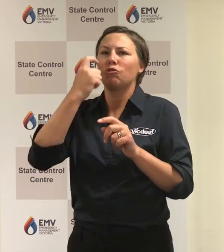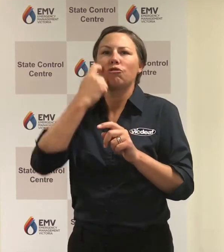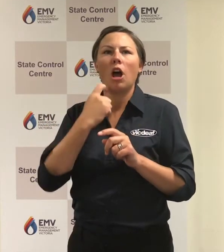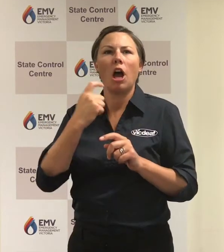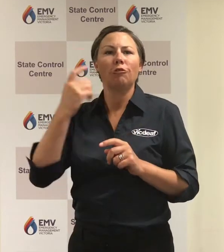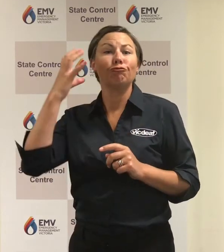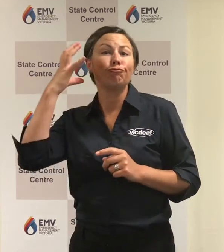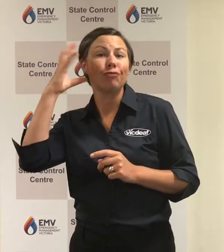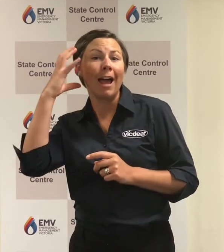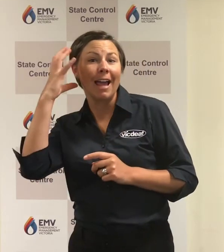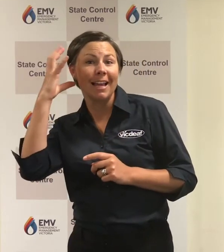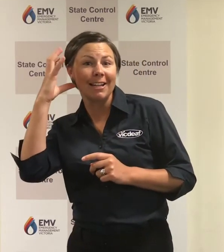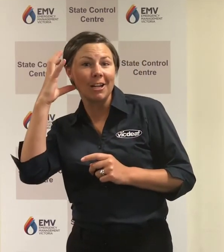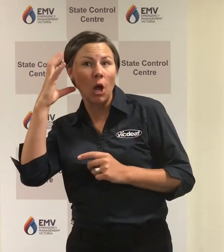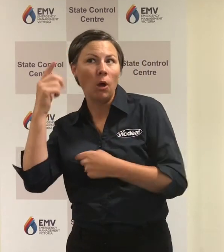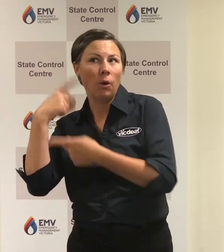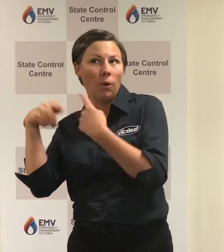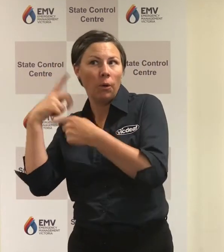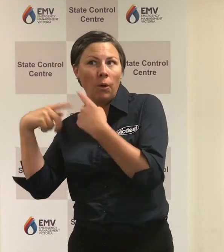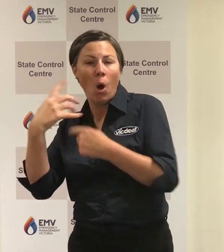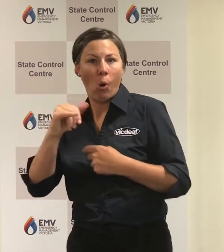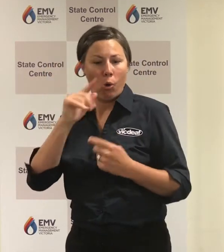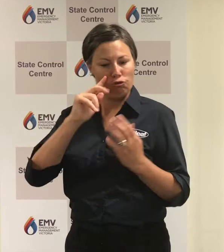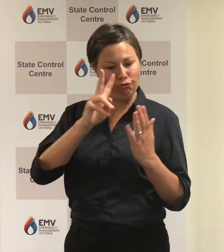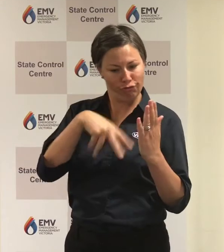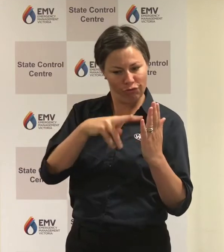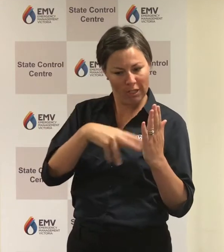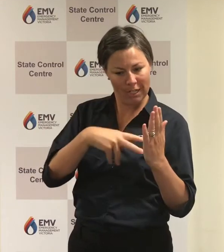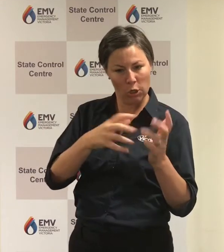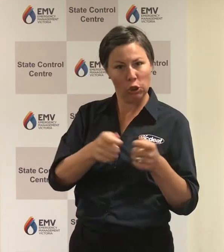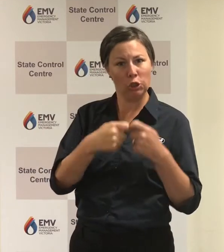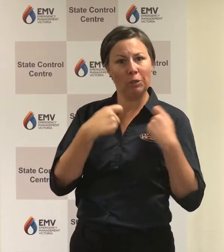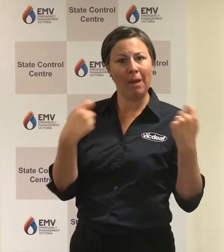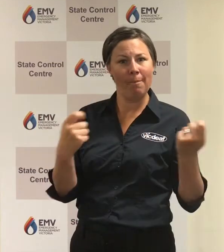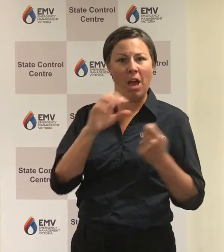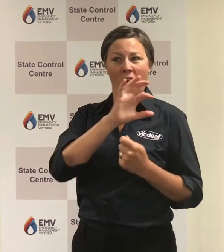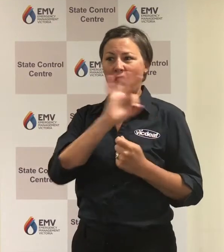reading the paper rather than watching images, that’s always easier to deal with.